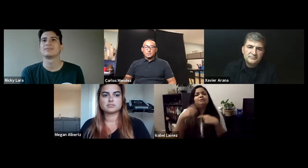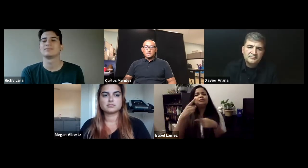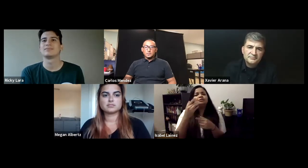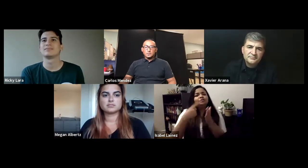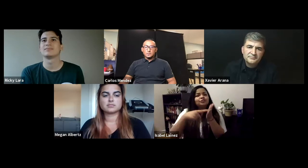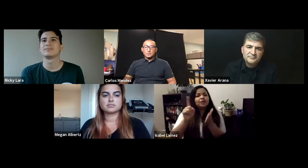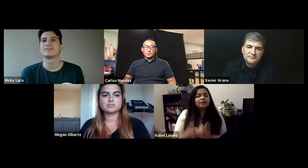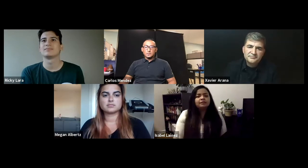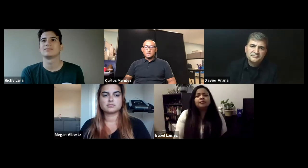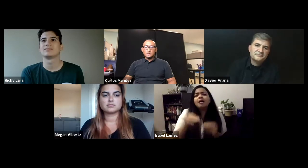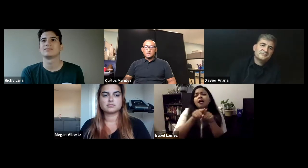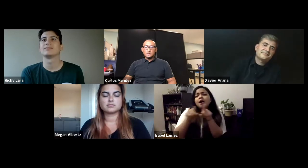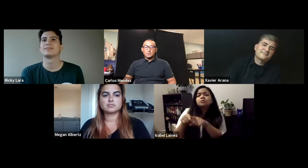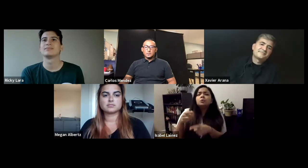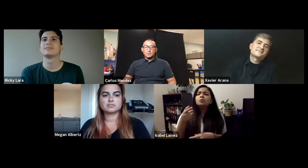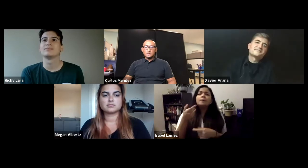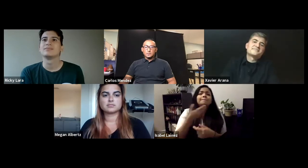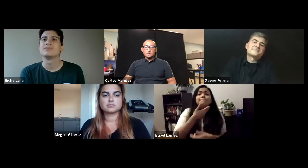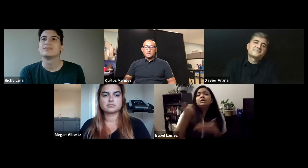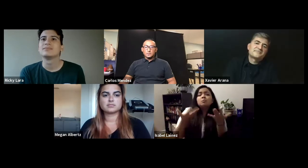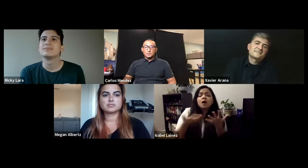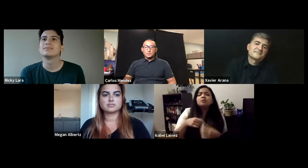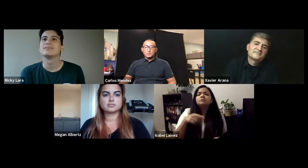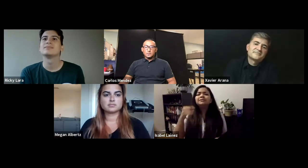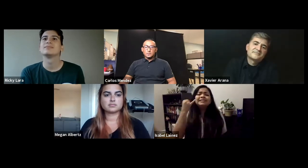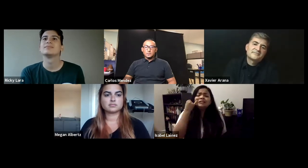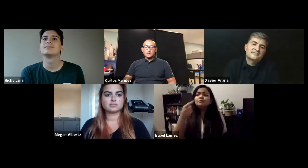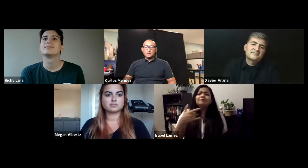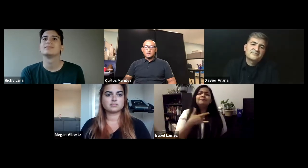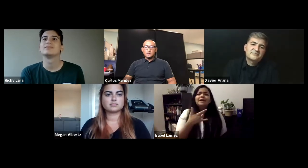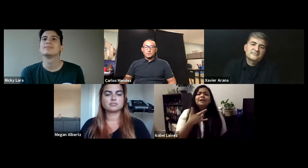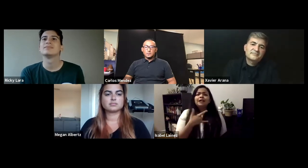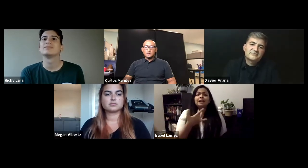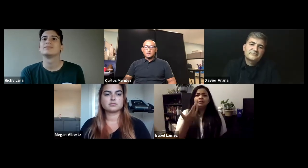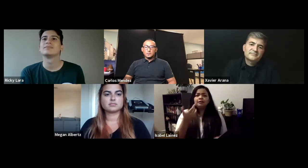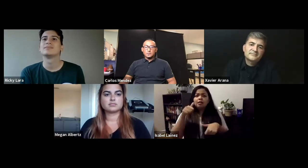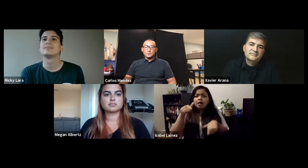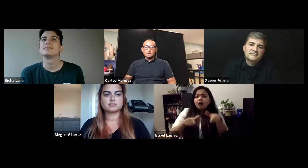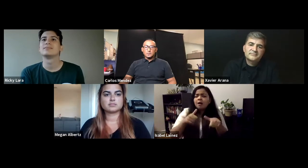So, whatever your passion is, check that off. Make sure you're doing it.